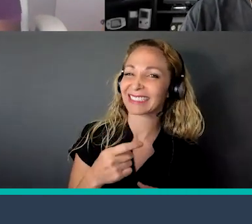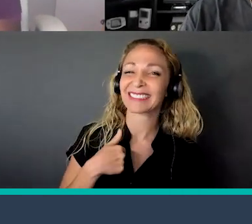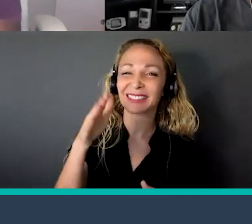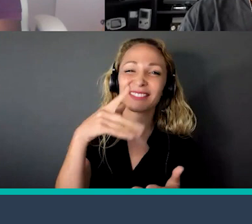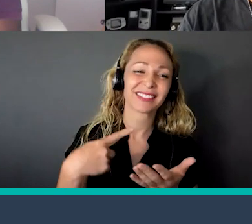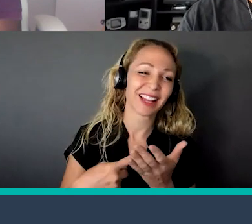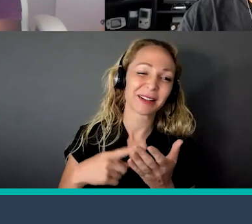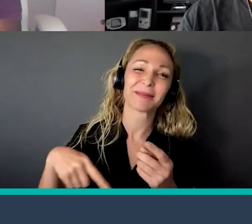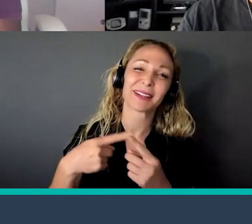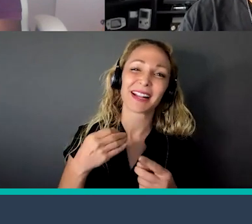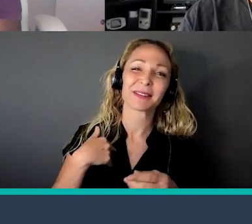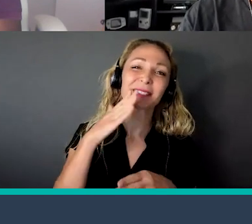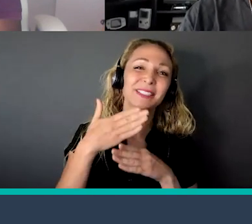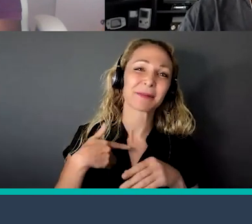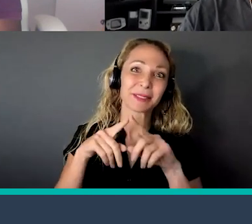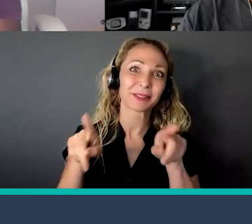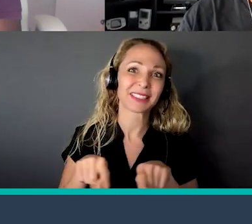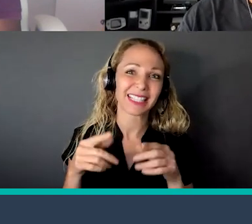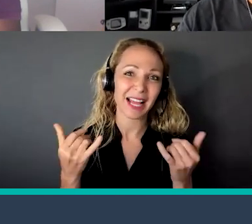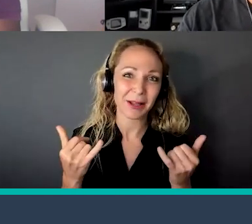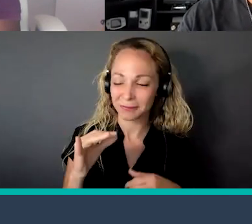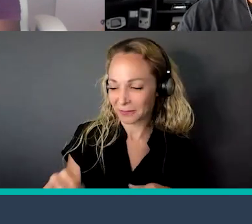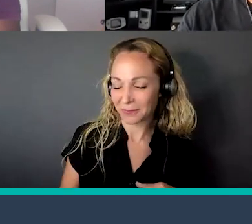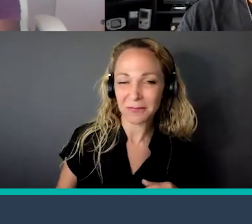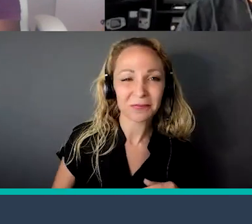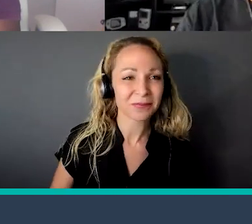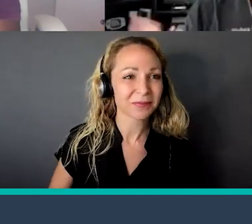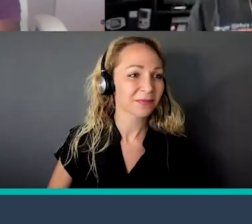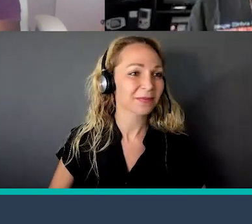WHAT WE WANT TO TALK ABOUT IS CUSTOM OBJECTS.